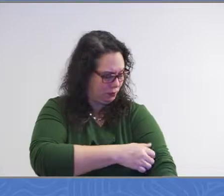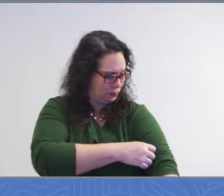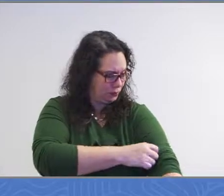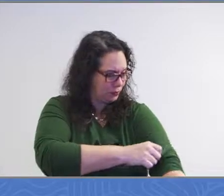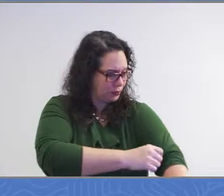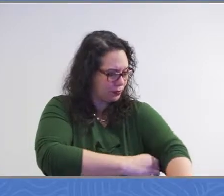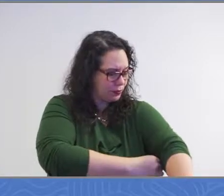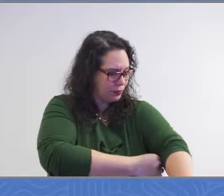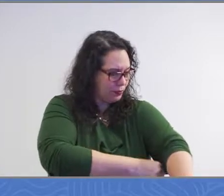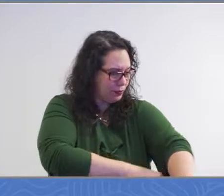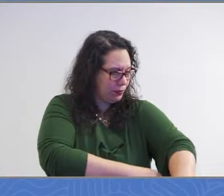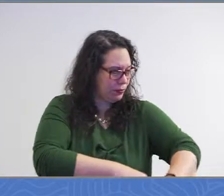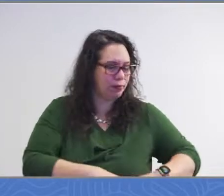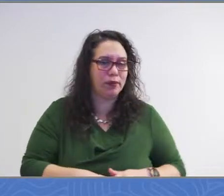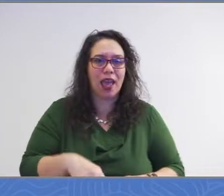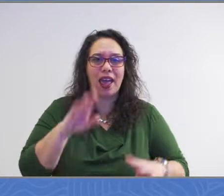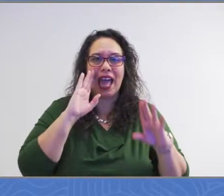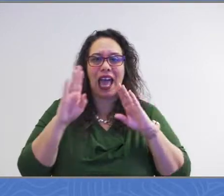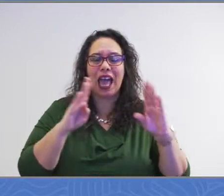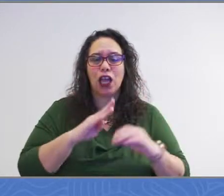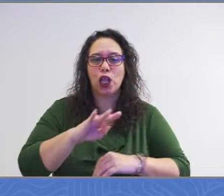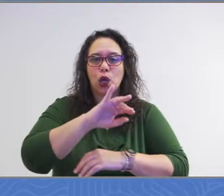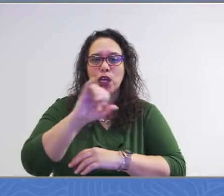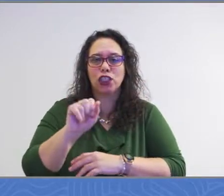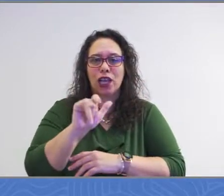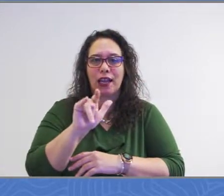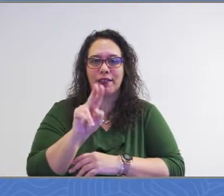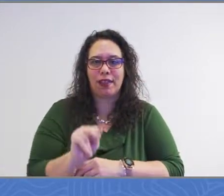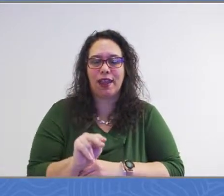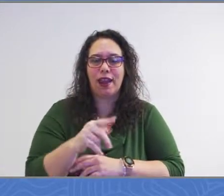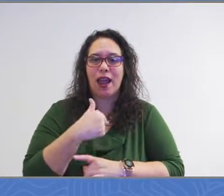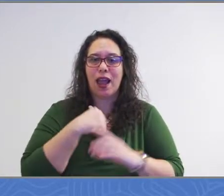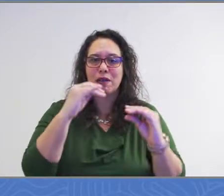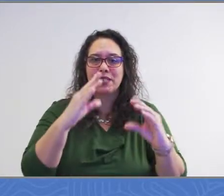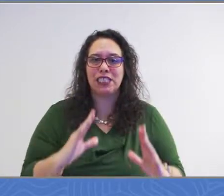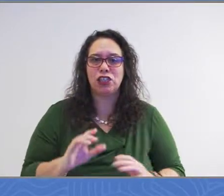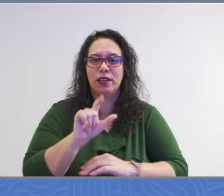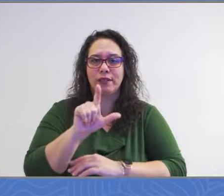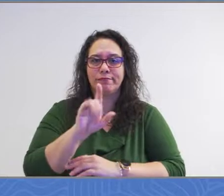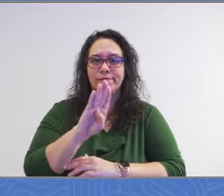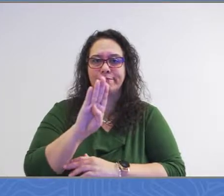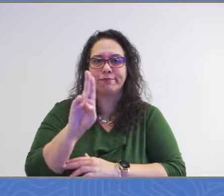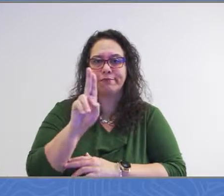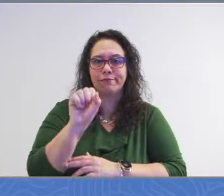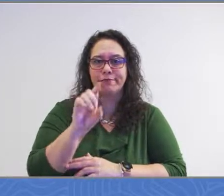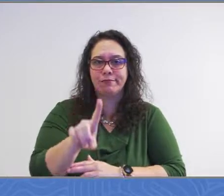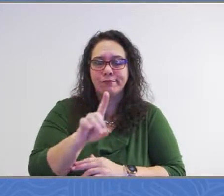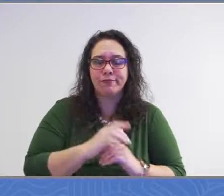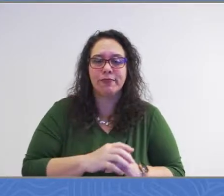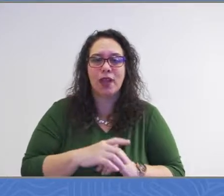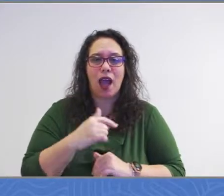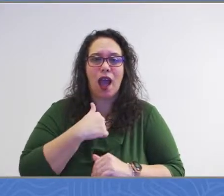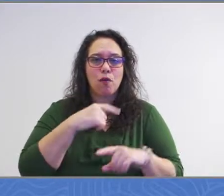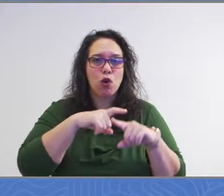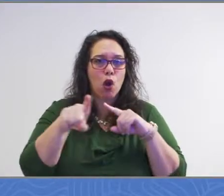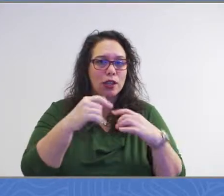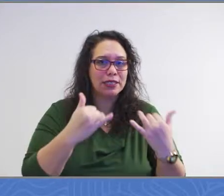Hello, my name is Jacqueline, and I am a teacher in Long Beach Unified School District. I'm calling today to talk about an item not listed